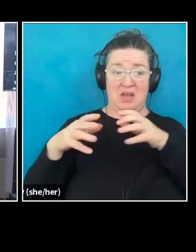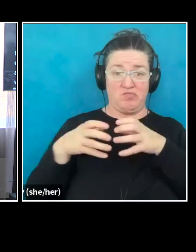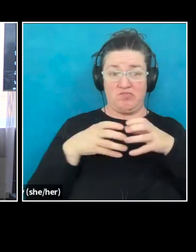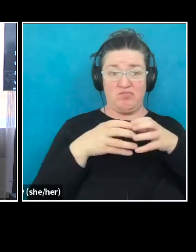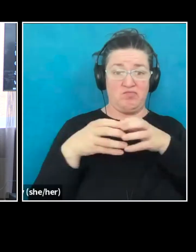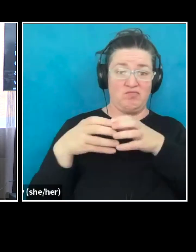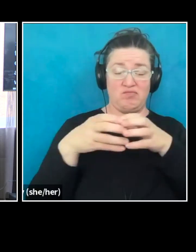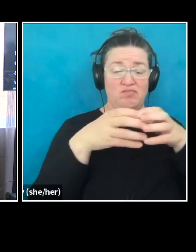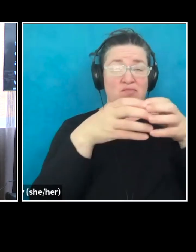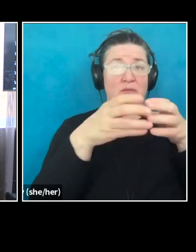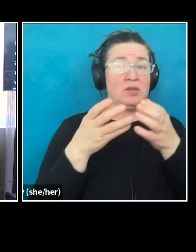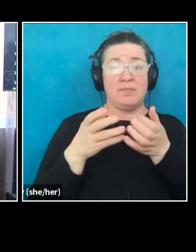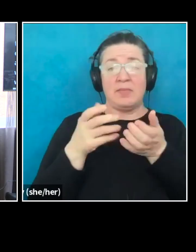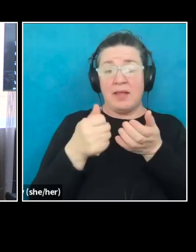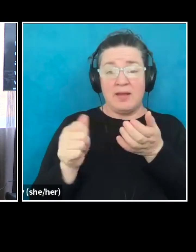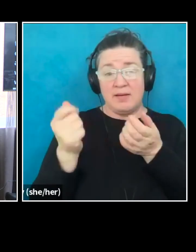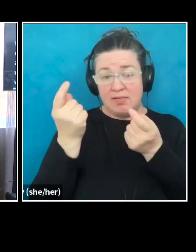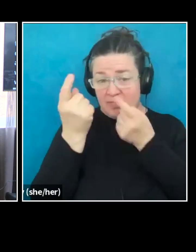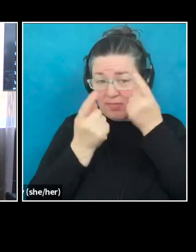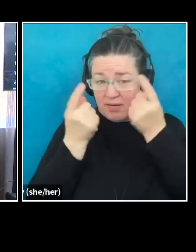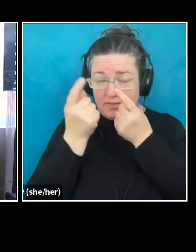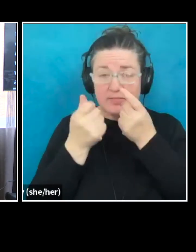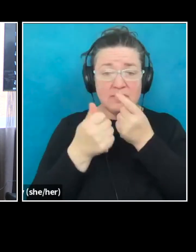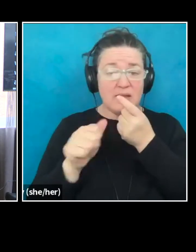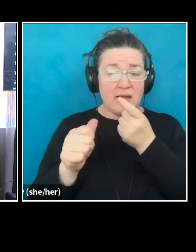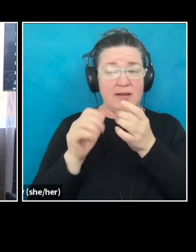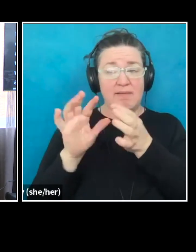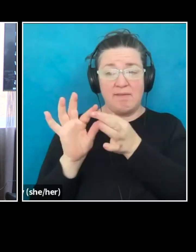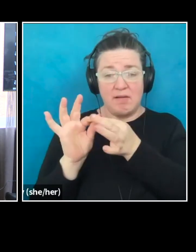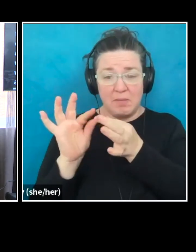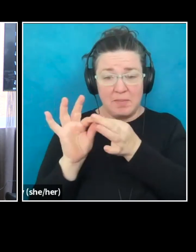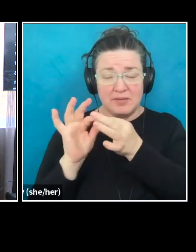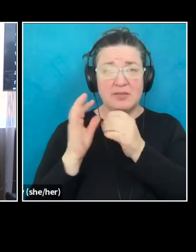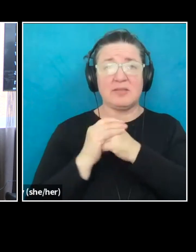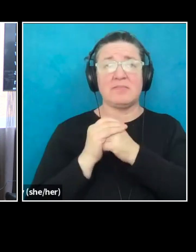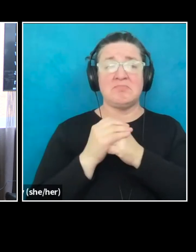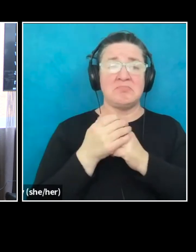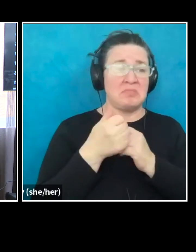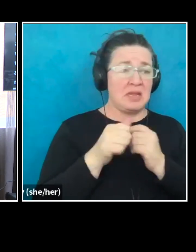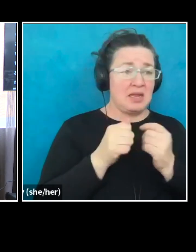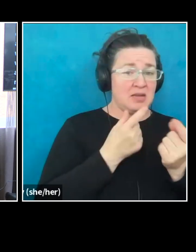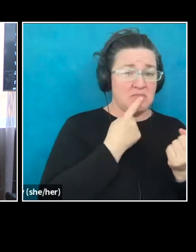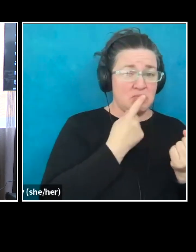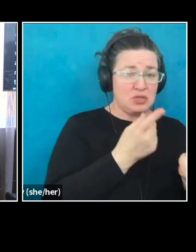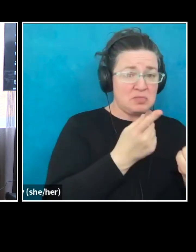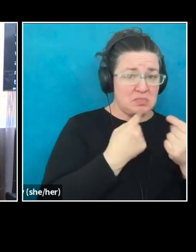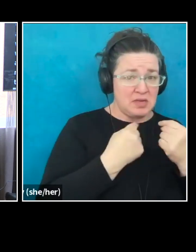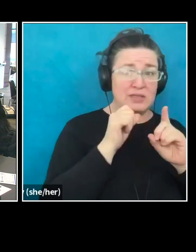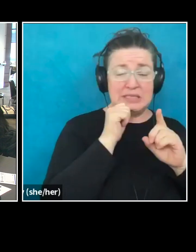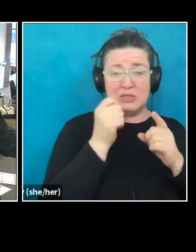any thoughts or comments, responses, things that worked and didn't work for you. Yes, Kurt Winner.